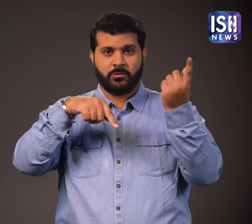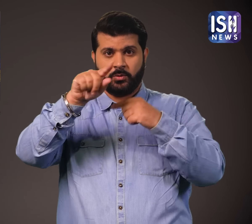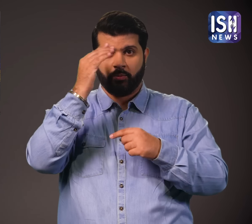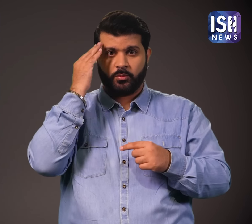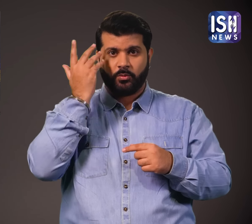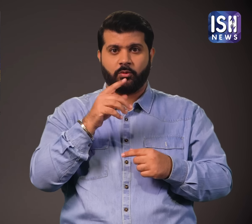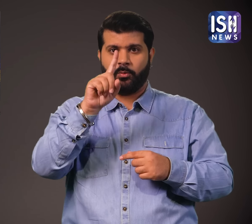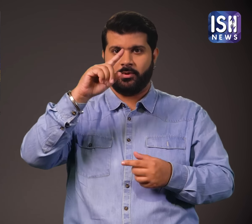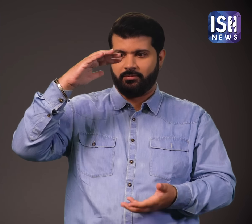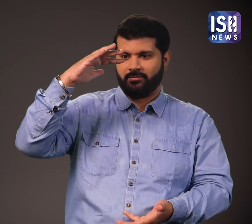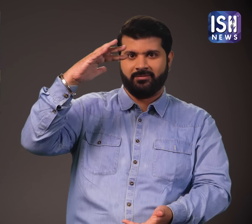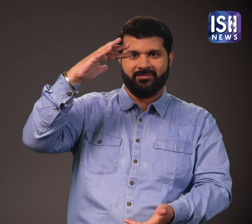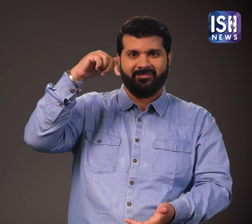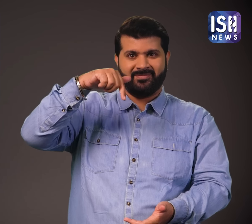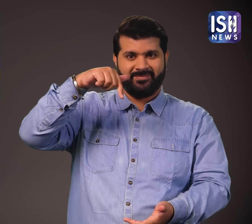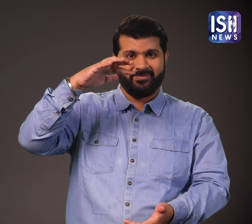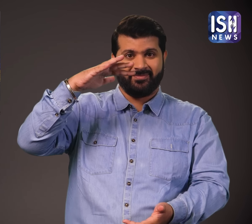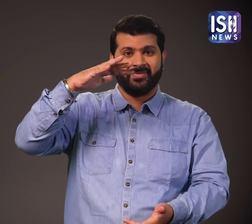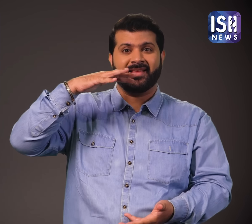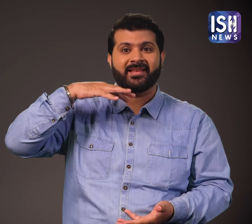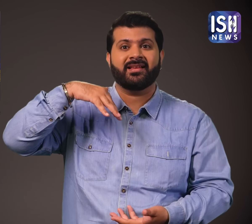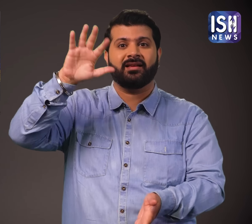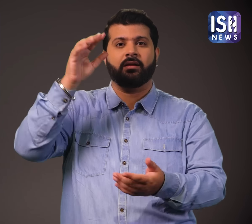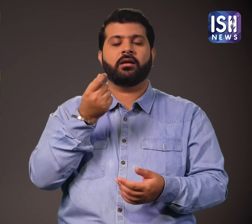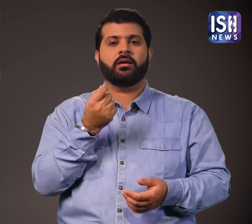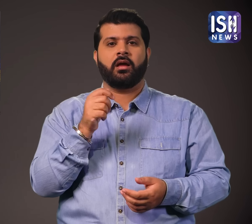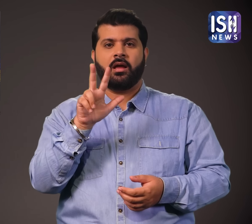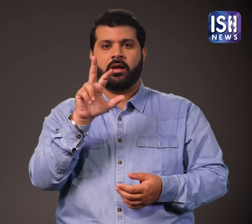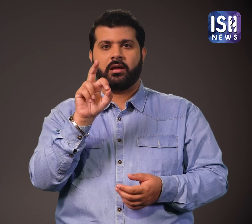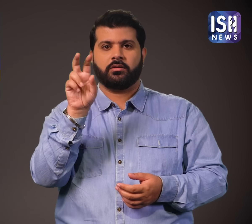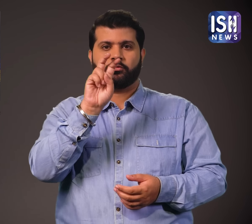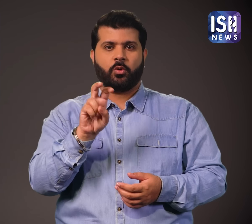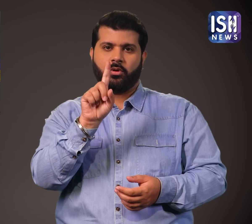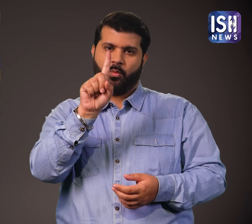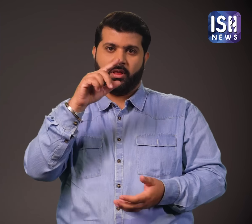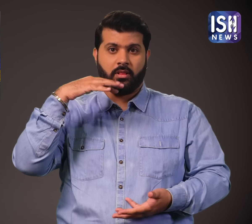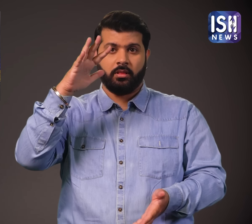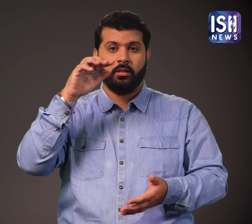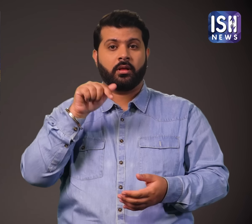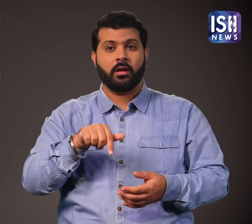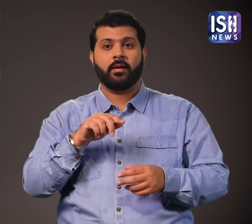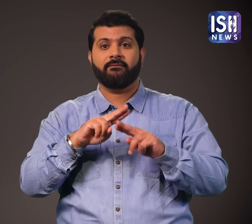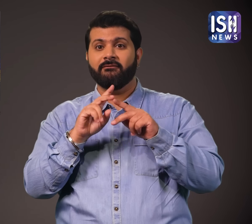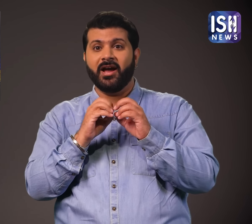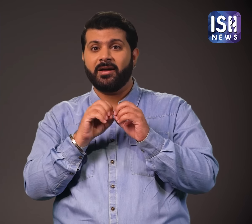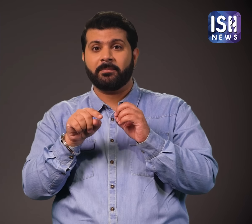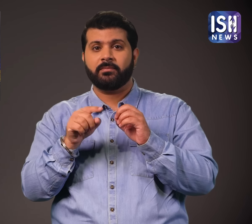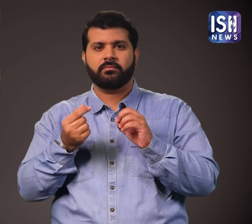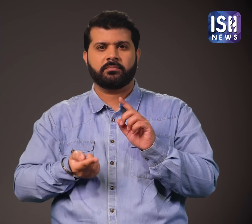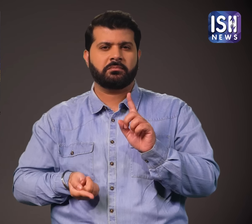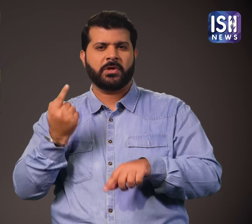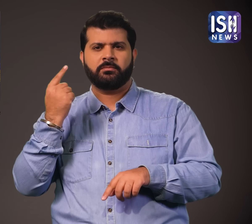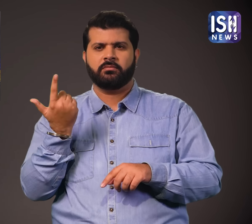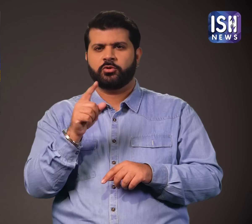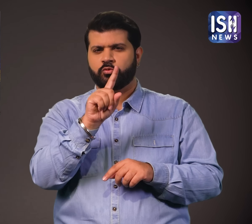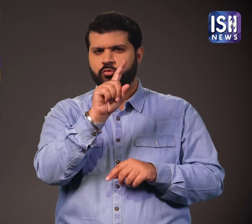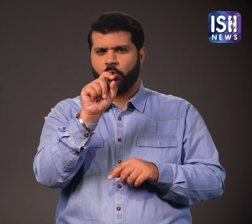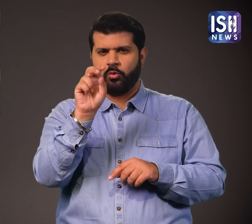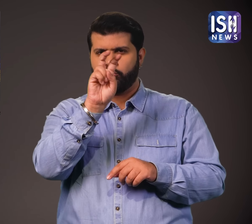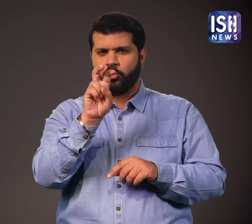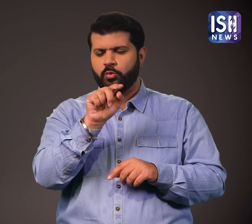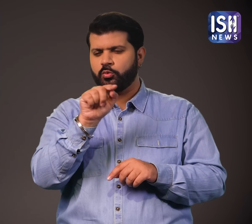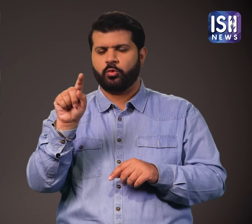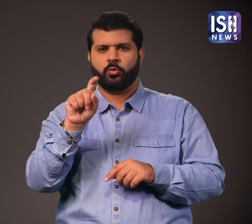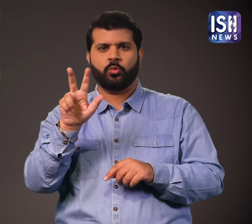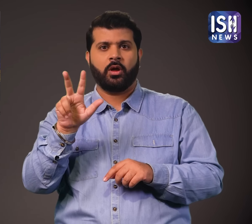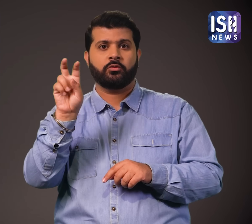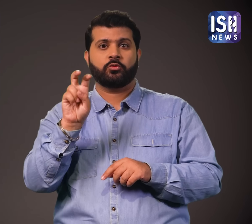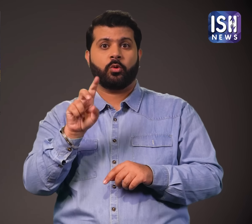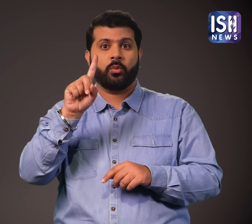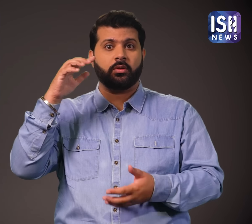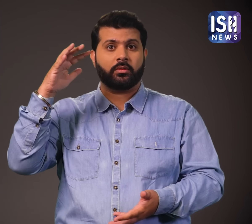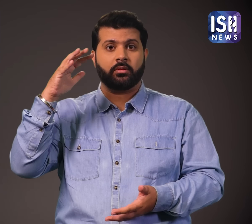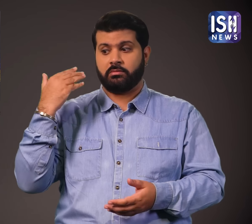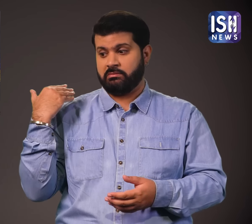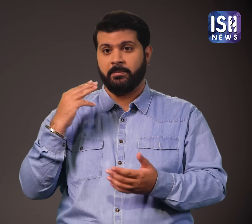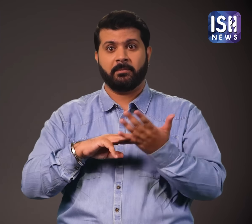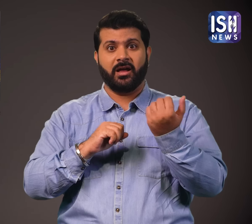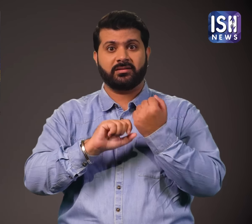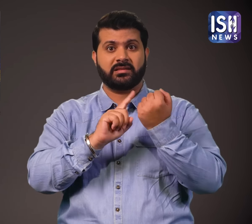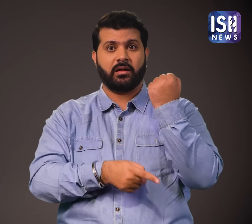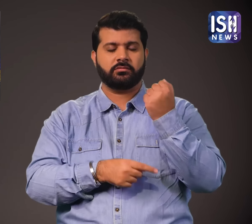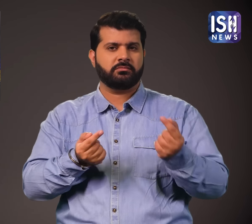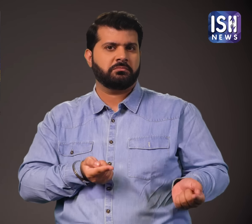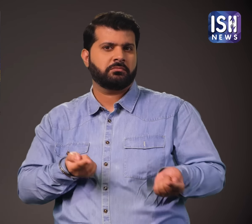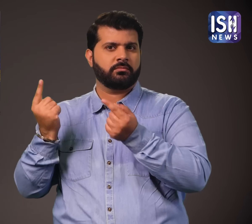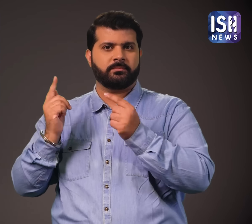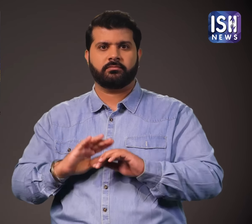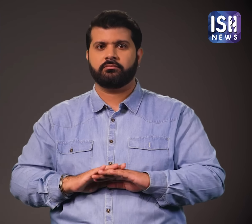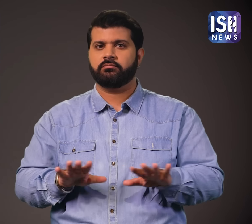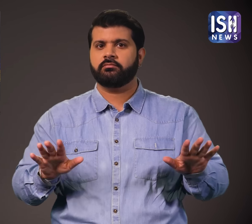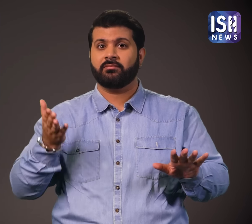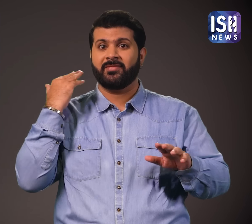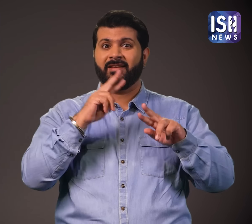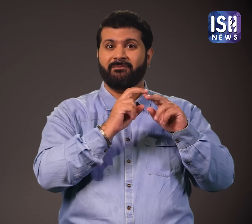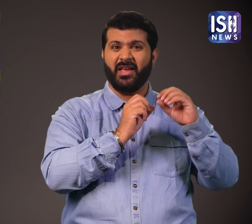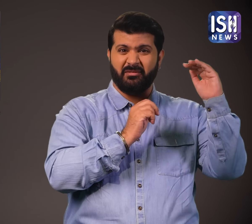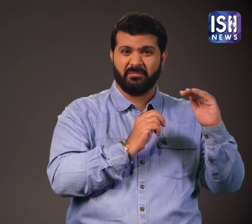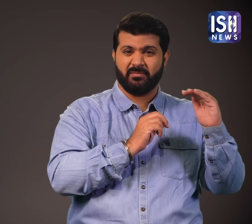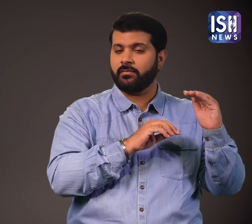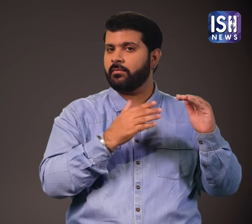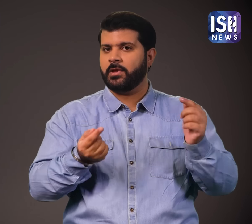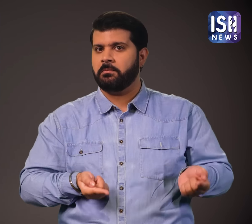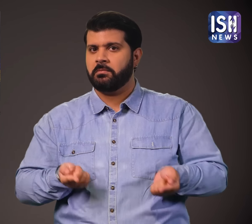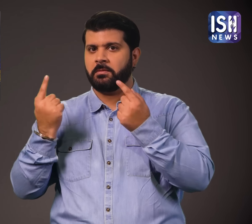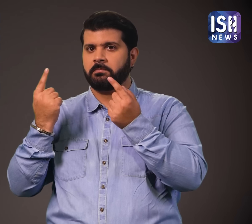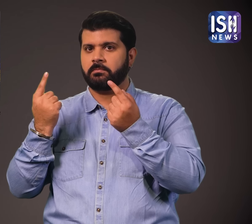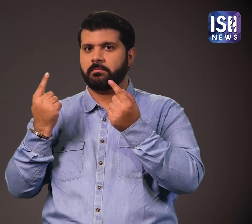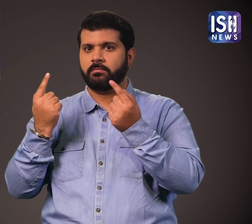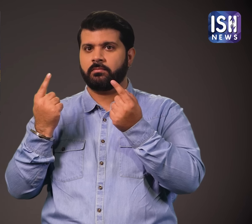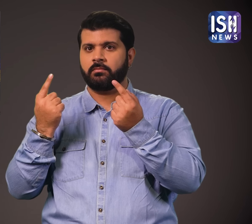Did you know that the price of oil has increased from around $80 per barrel in February to $100–108 per barrel by late March?